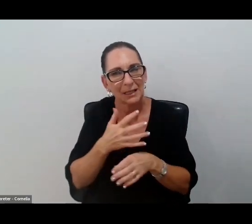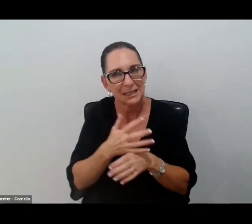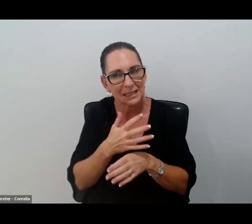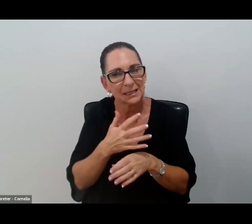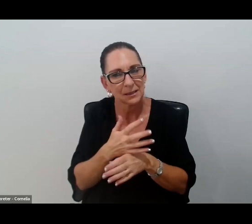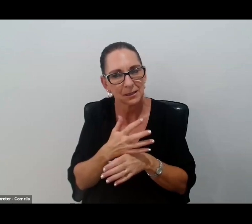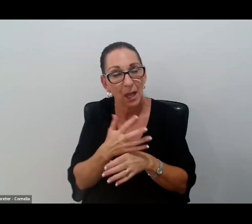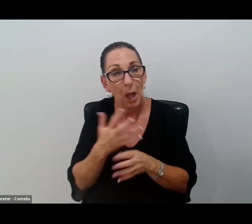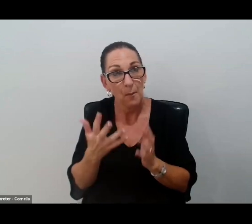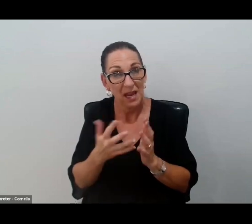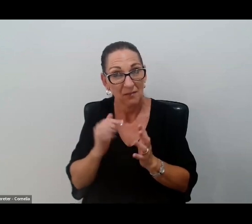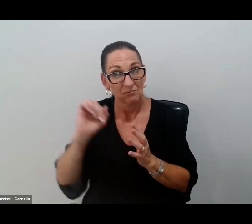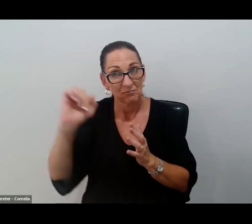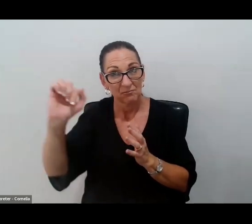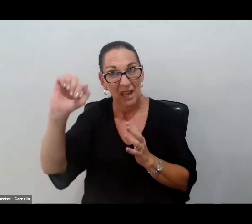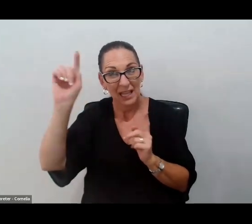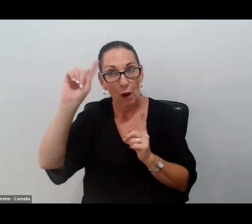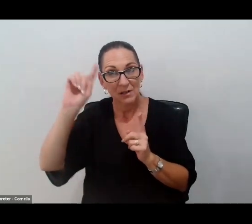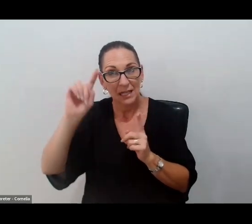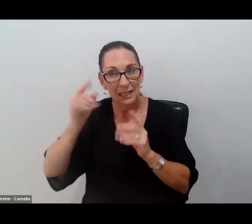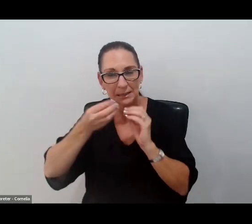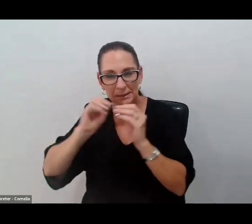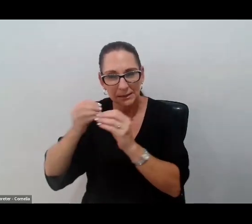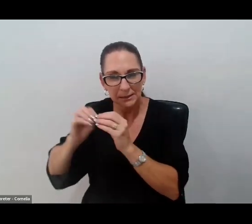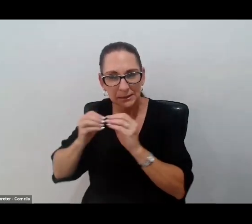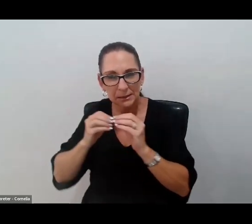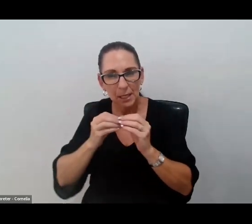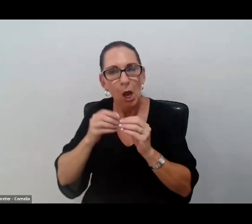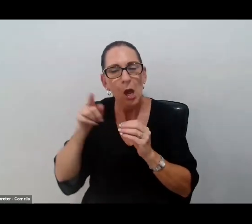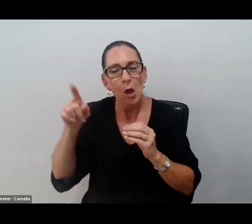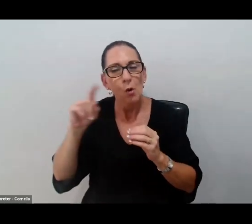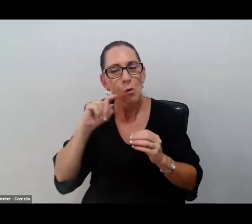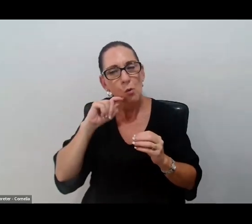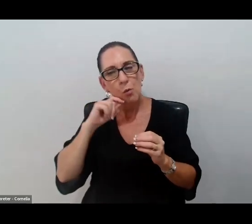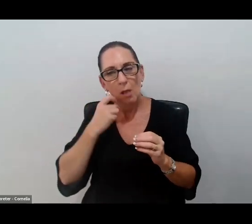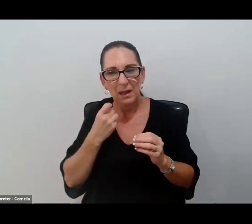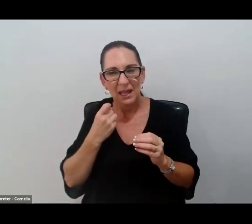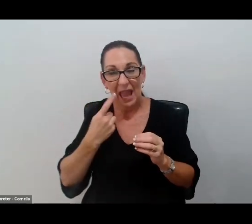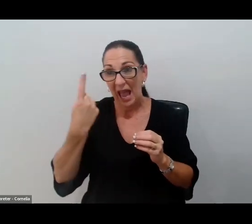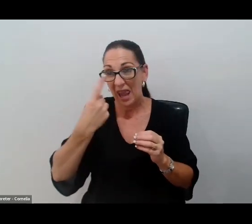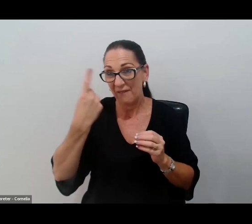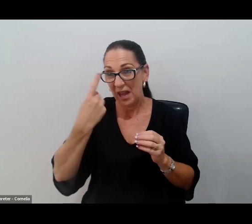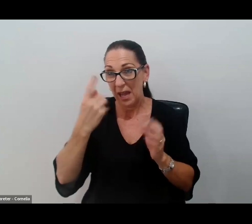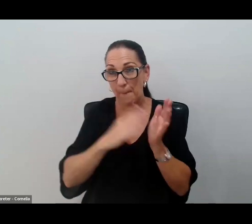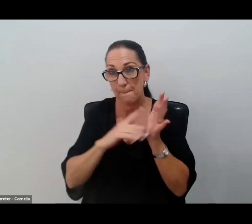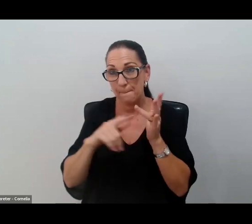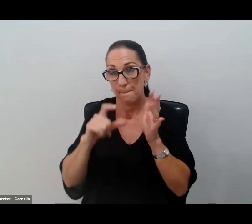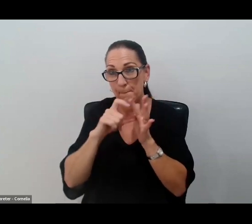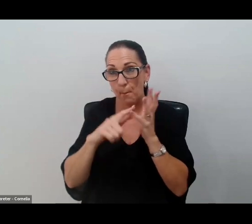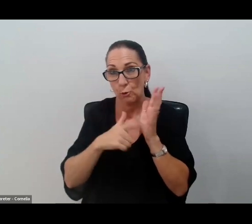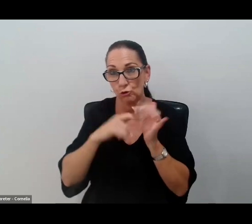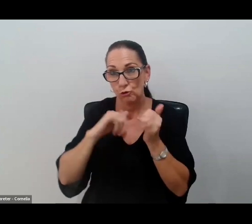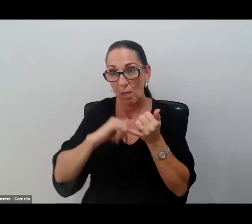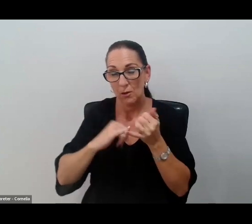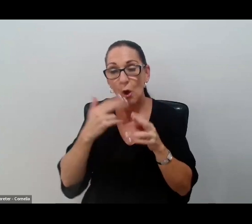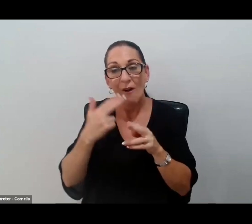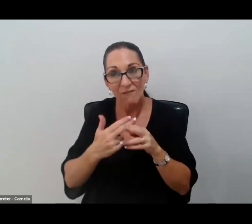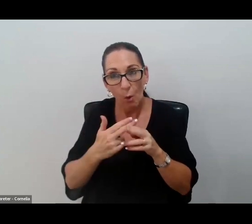currently working on what will be 11 modules for disability support workers who will be able to